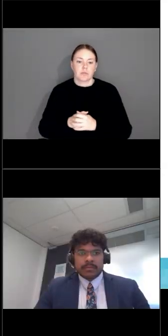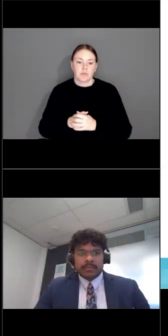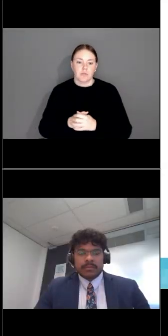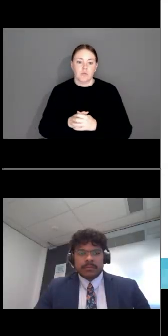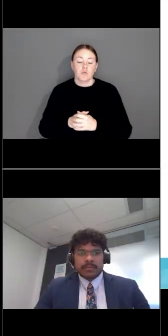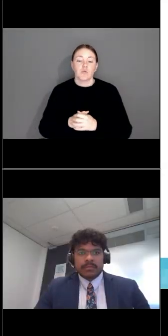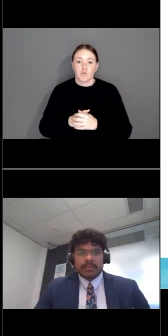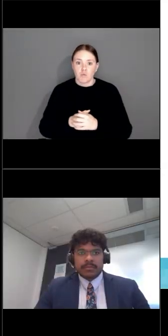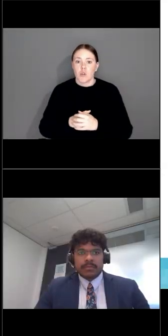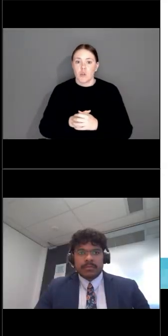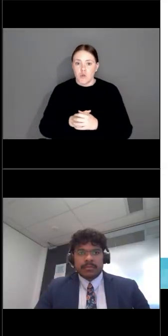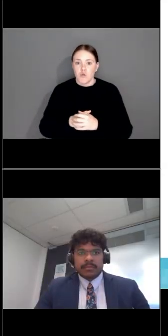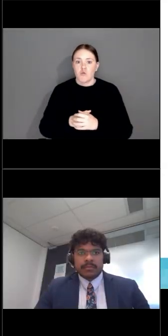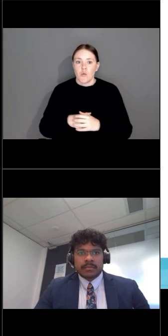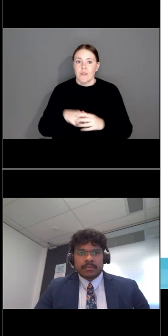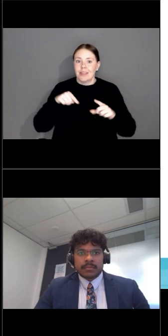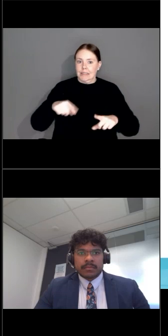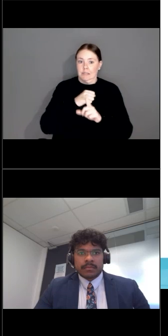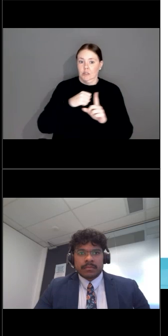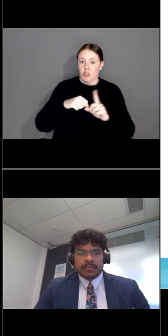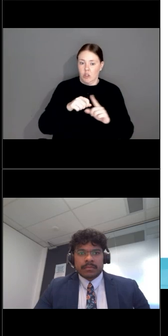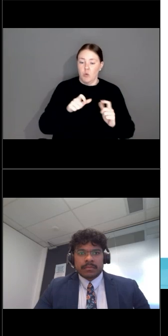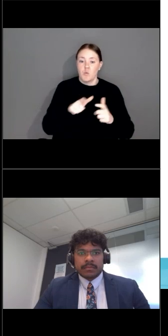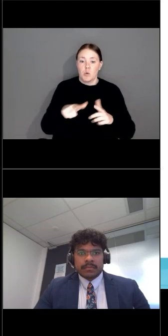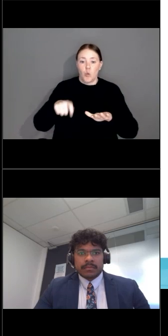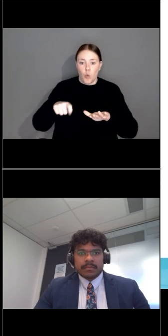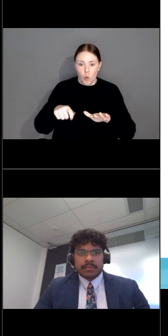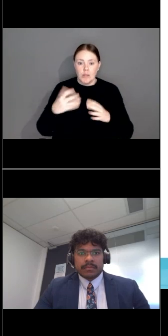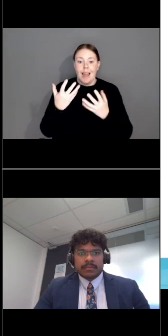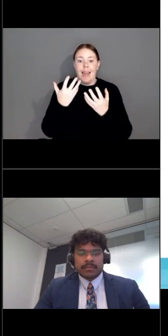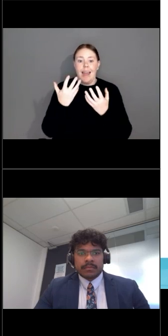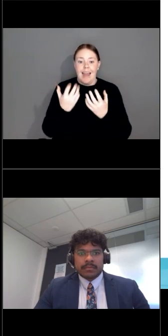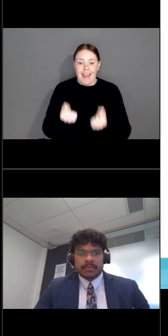he had conditions he had to meet and um I'm I'm not showing you that part the activity